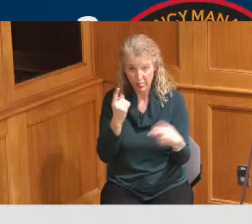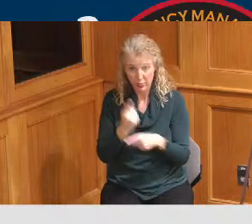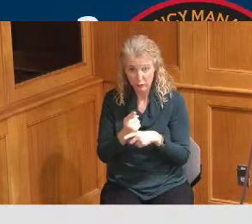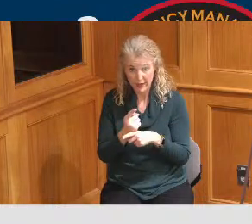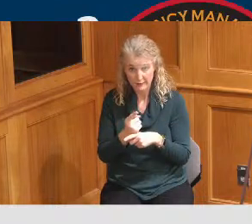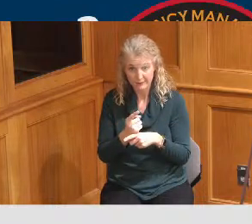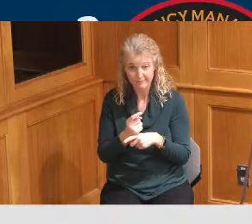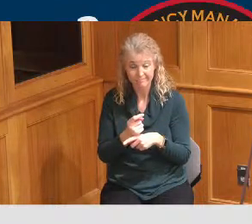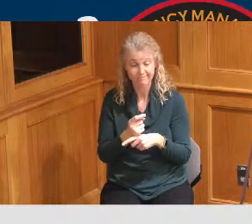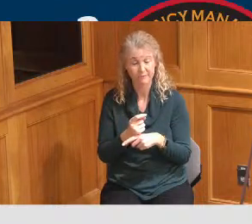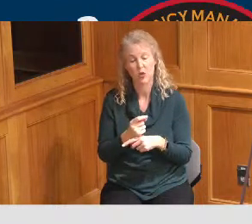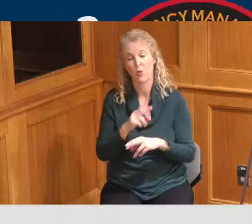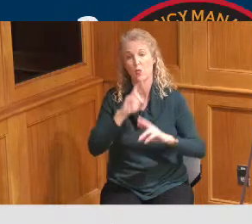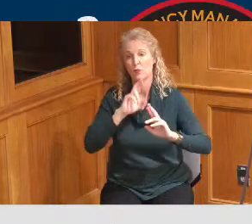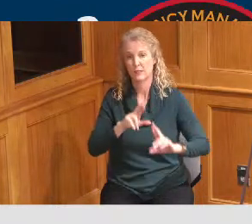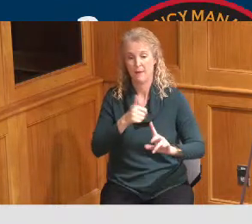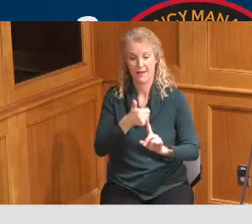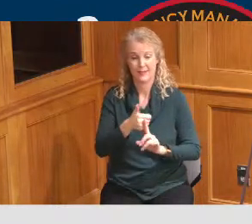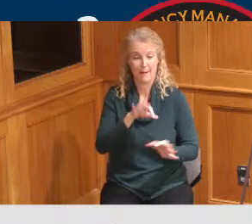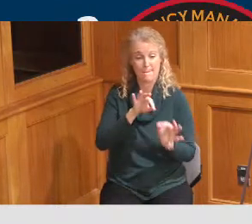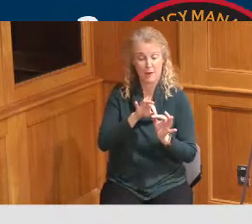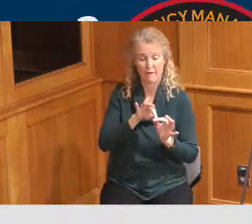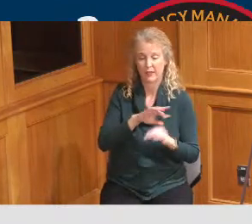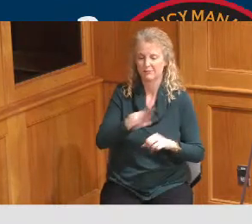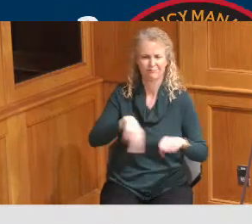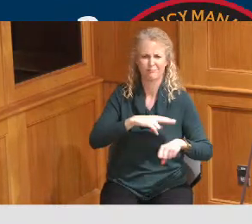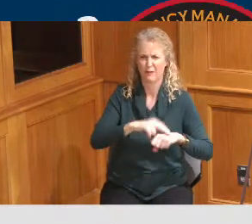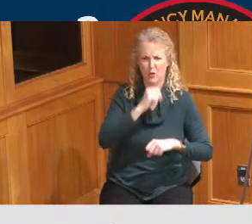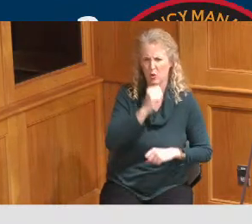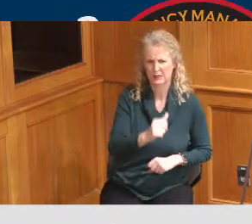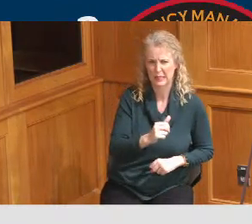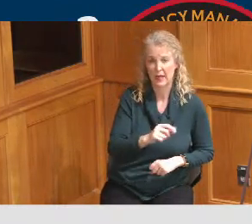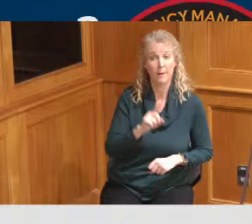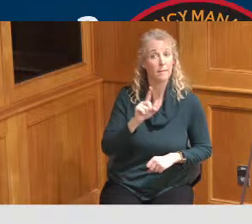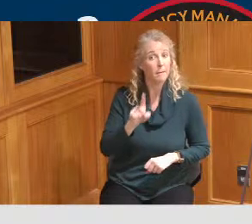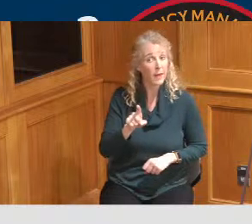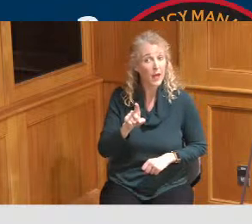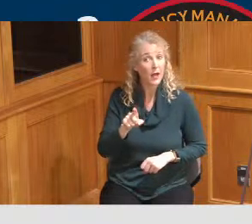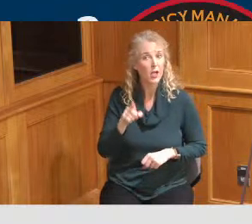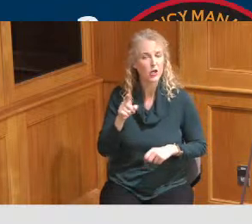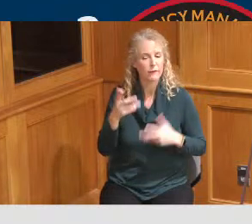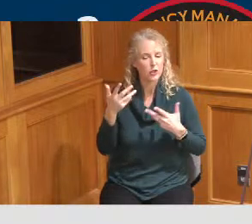as prepared as possible have you attempted to identify who is in your community what